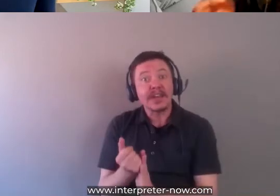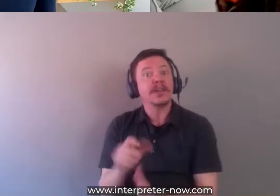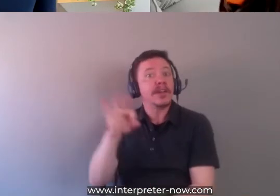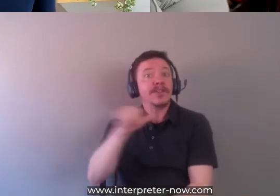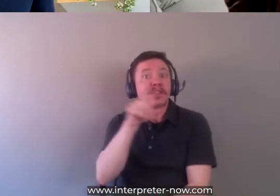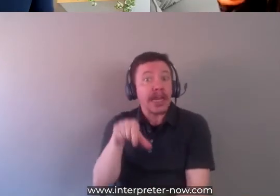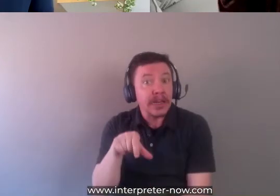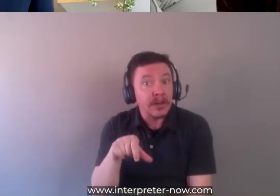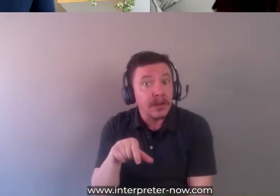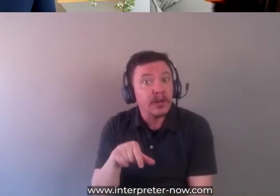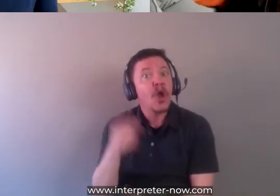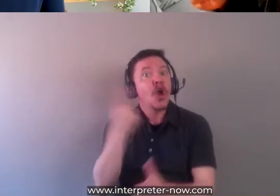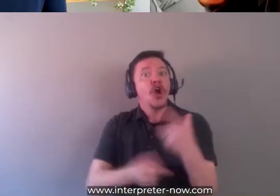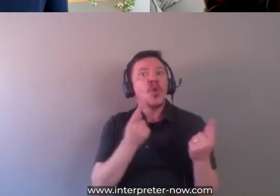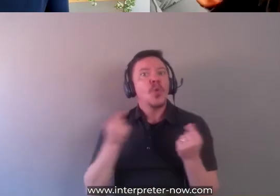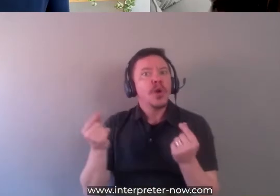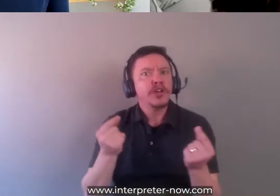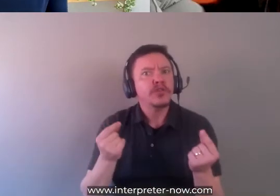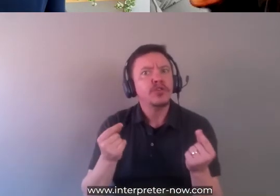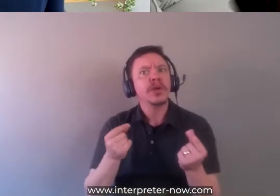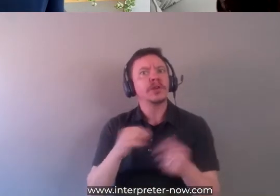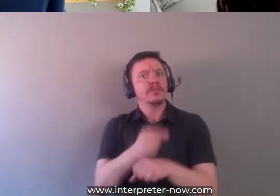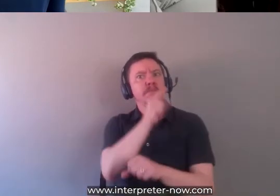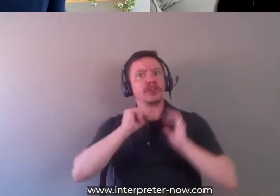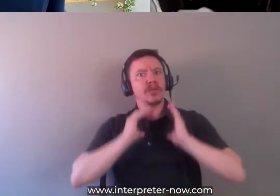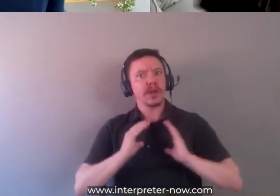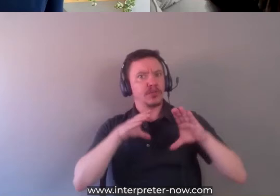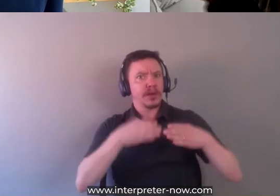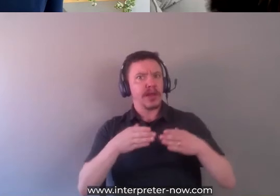What are you doing to enable the customer or the client to have full control, or as